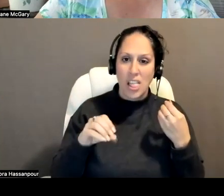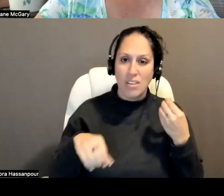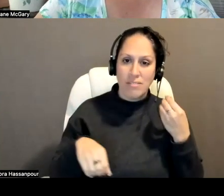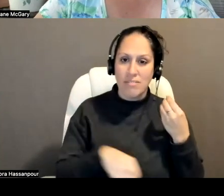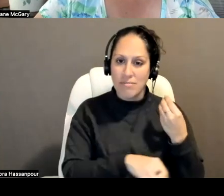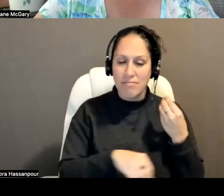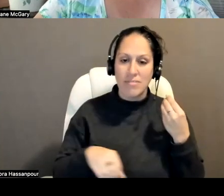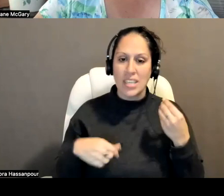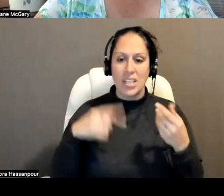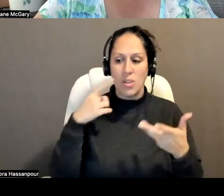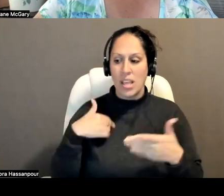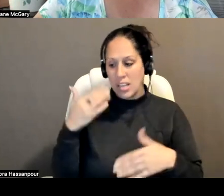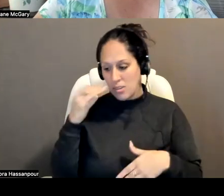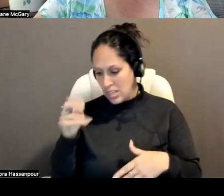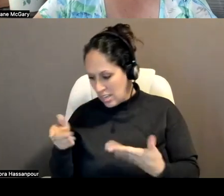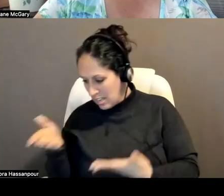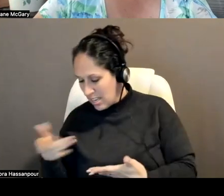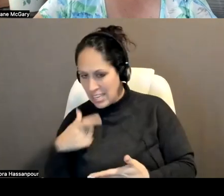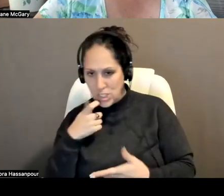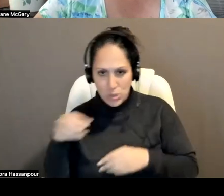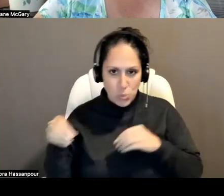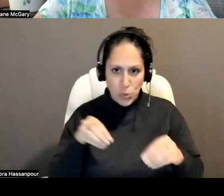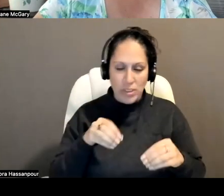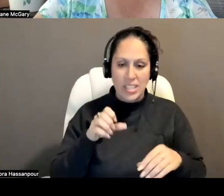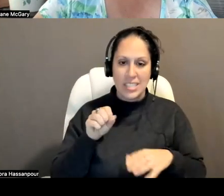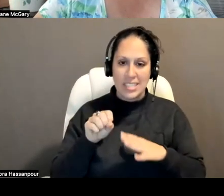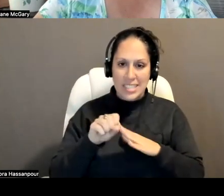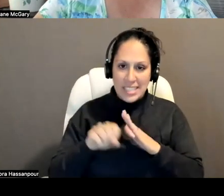since I know Johnny, and I just moved to the States. So I thought, well let's play